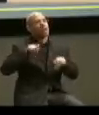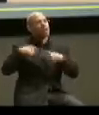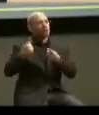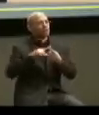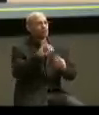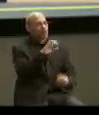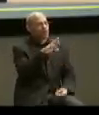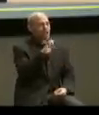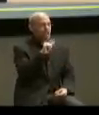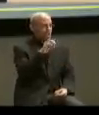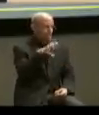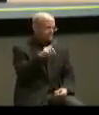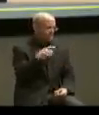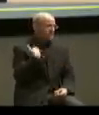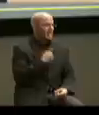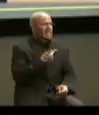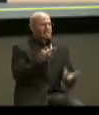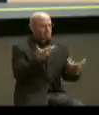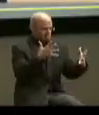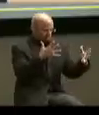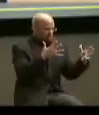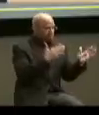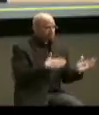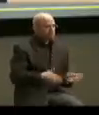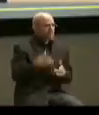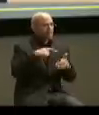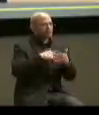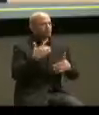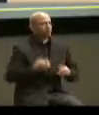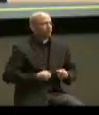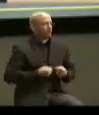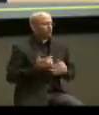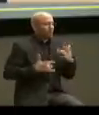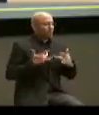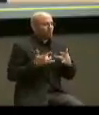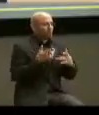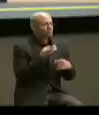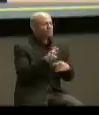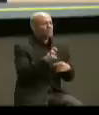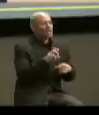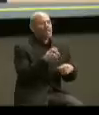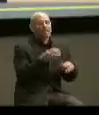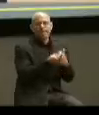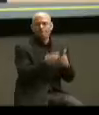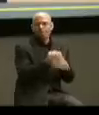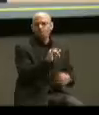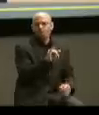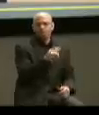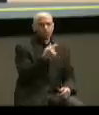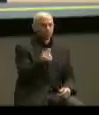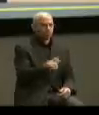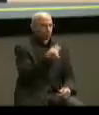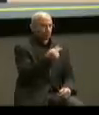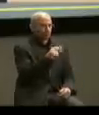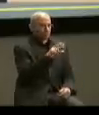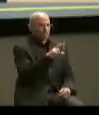THIS GREAT, EXCITING TRIP HE HAD BEEN PLANNING.